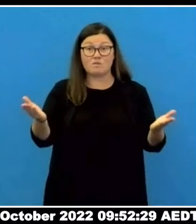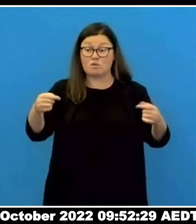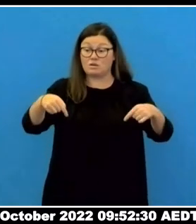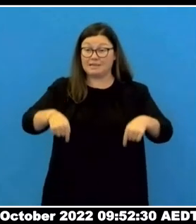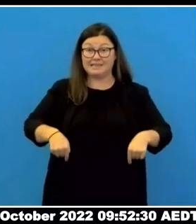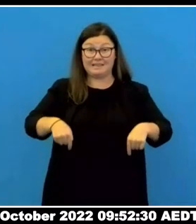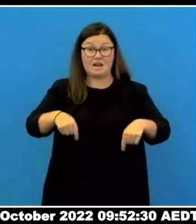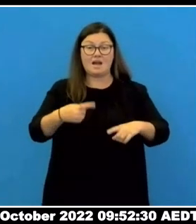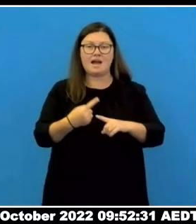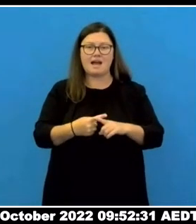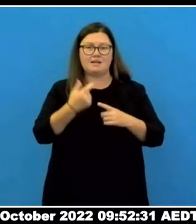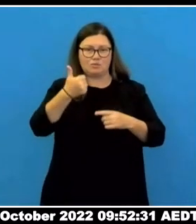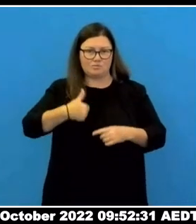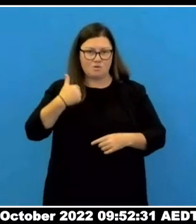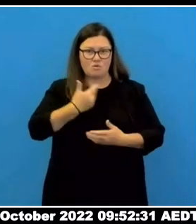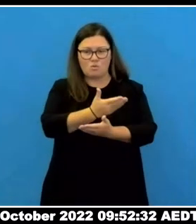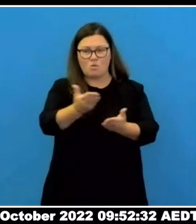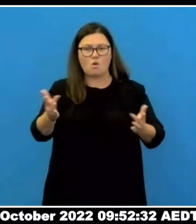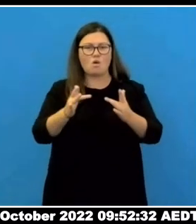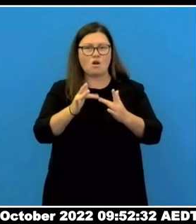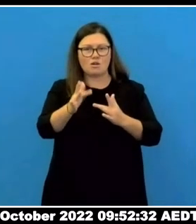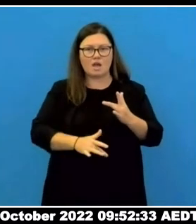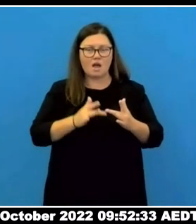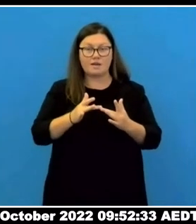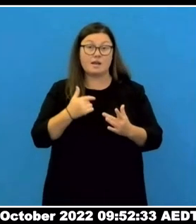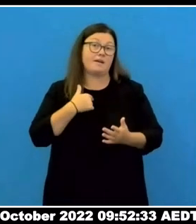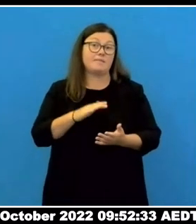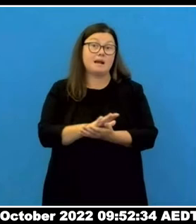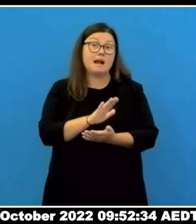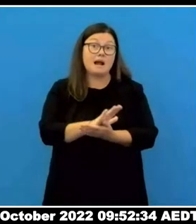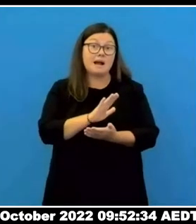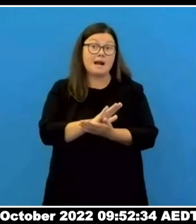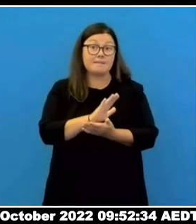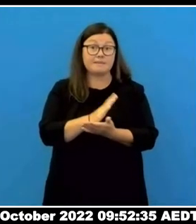I'm very pleased, Commissioners, to tell you that our next witness